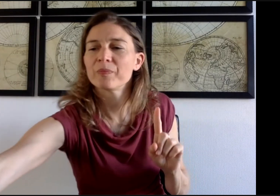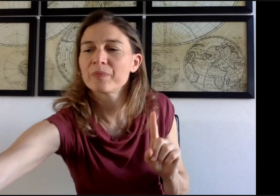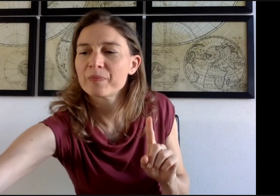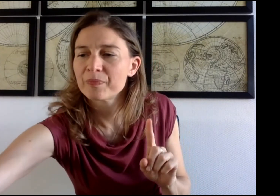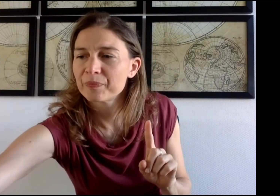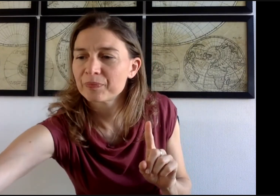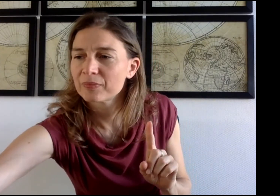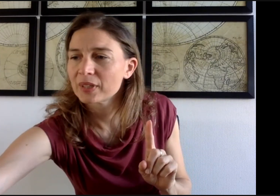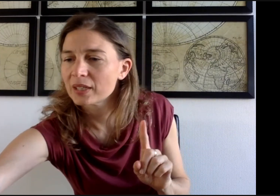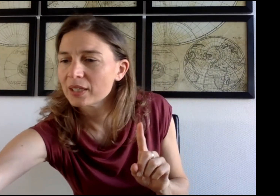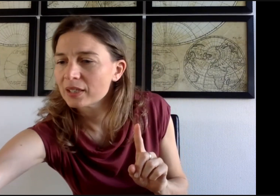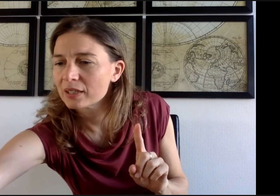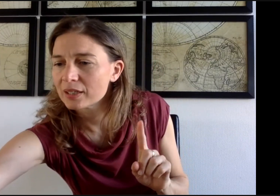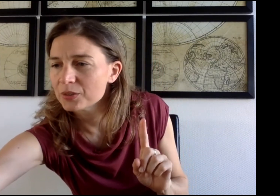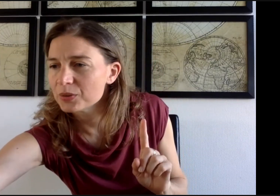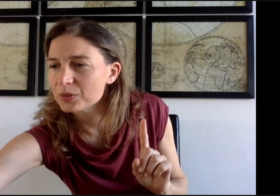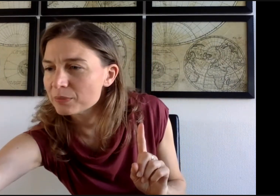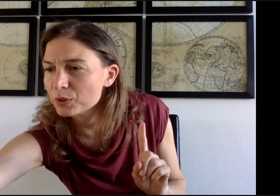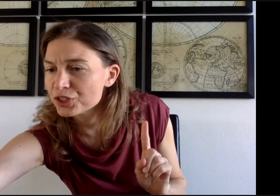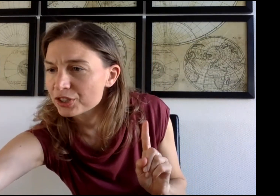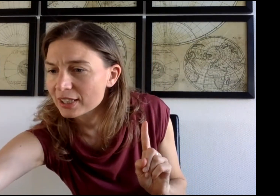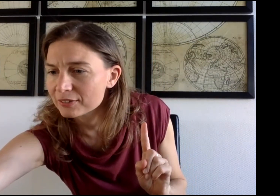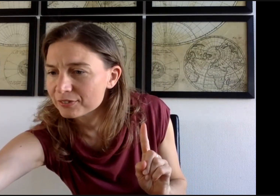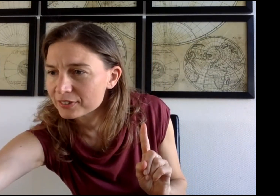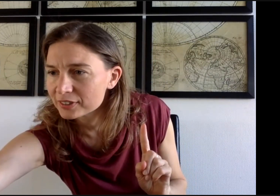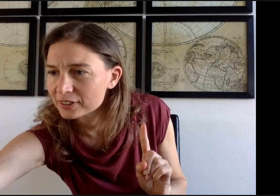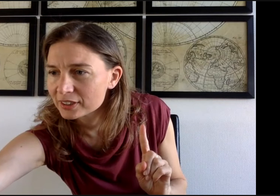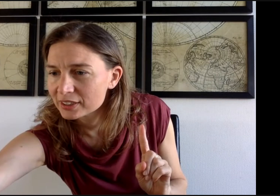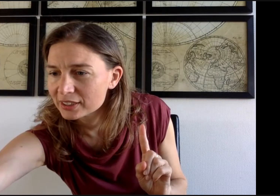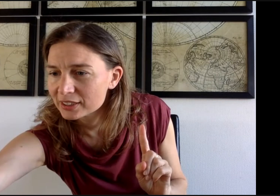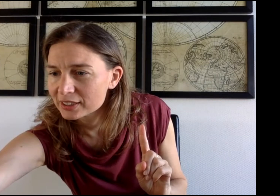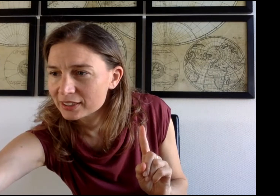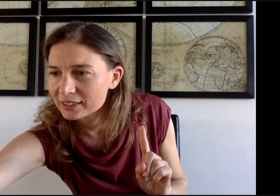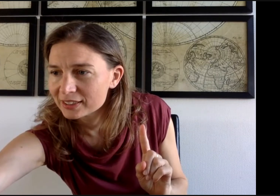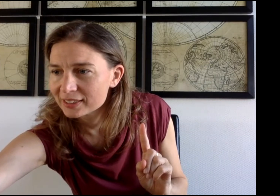And for me to explain as far as possible the situation in Italy.